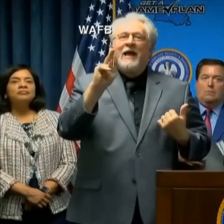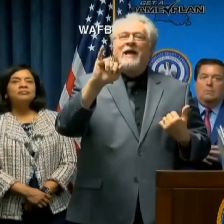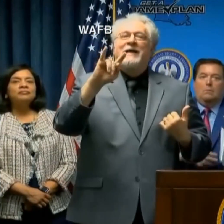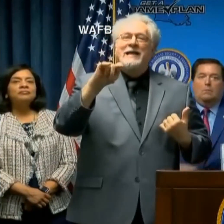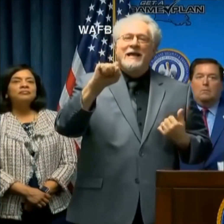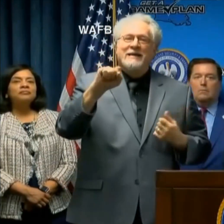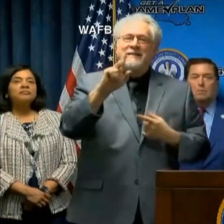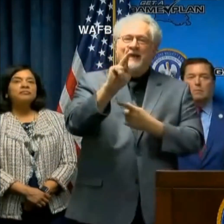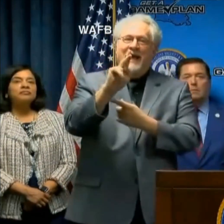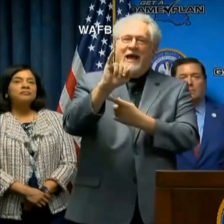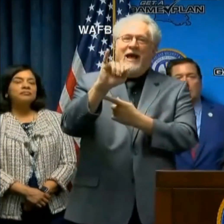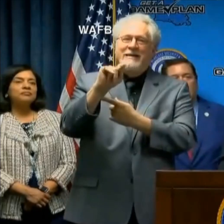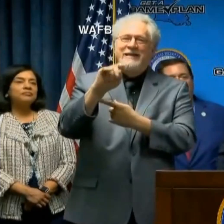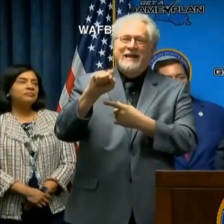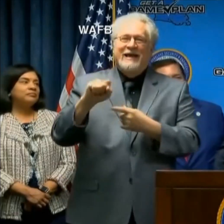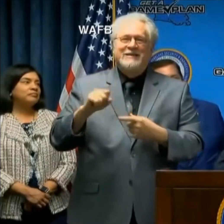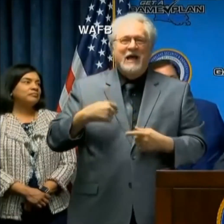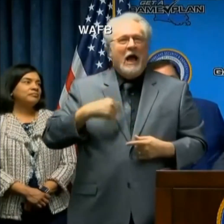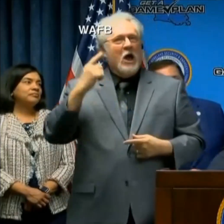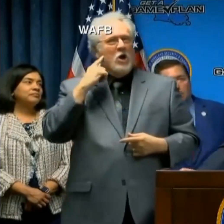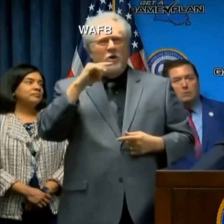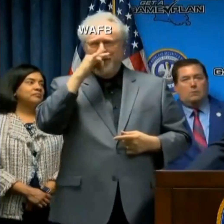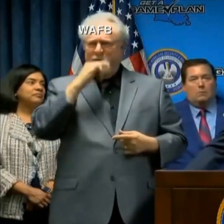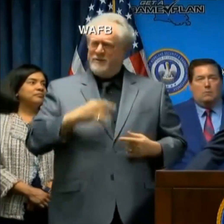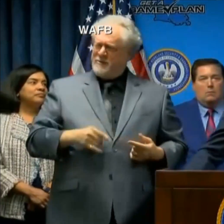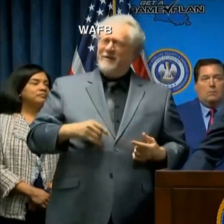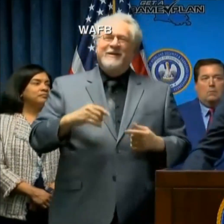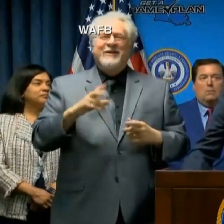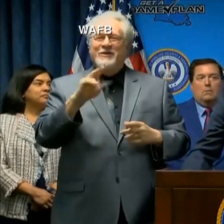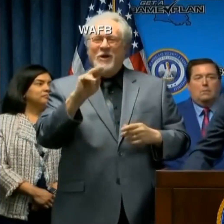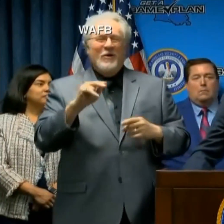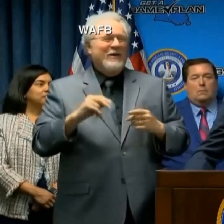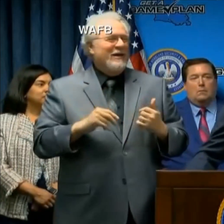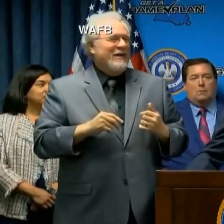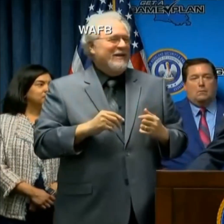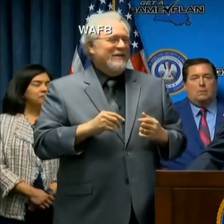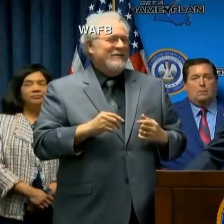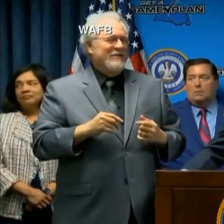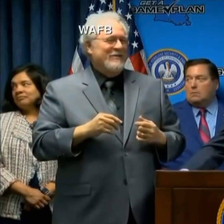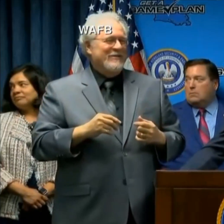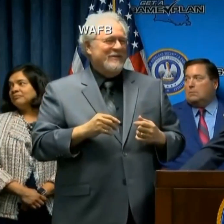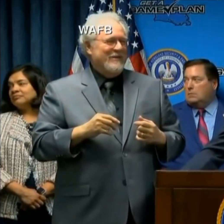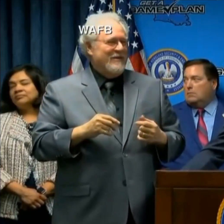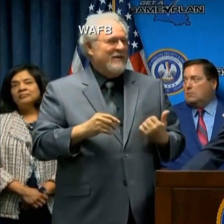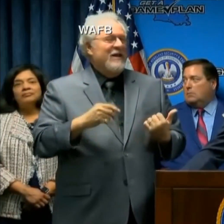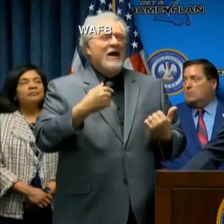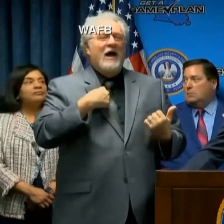Hayati yes okay I'm sorry I thought you were asking about kids I'm gonna ask dr.